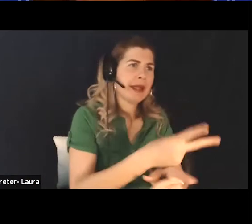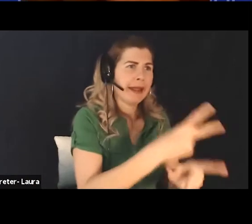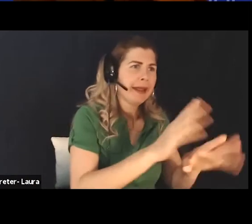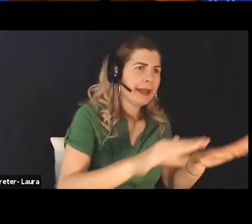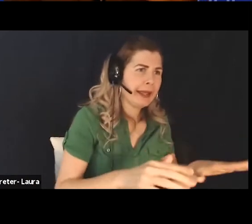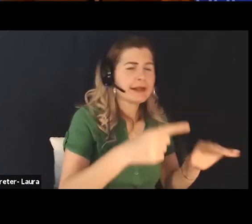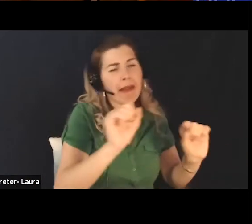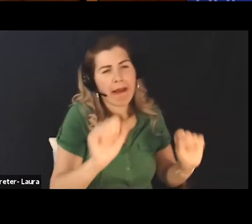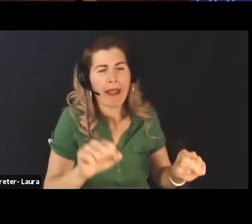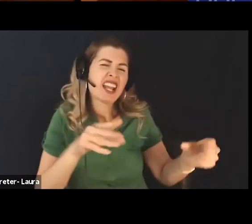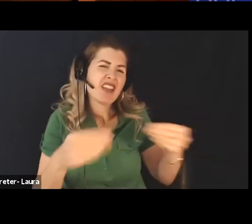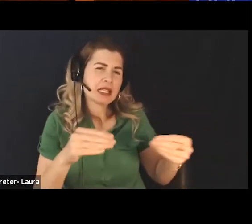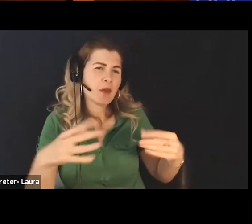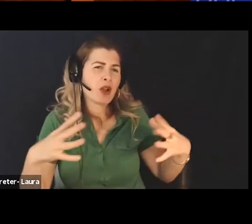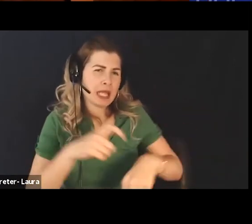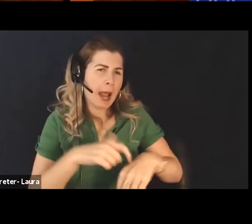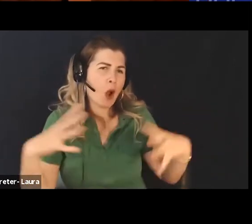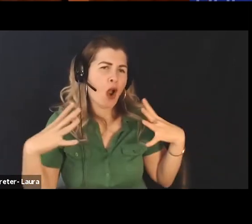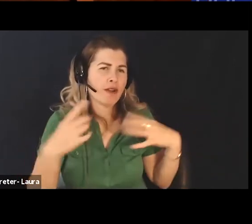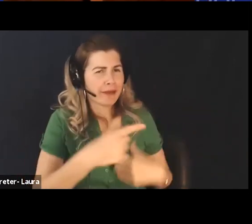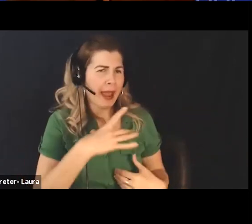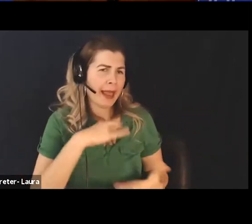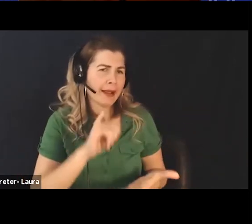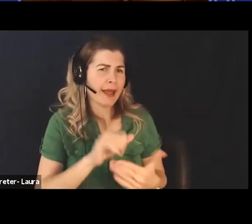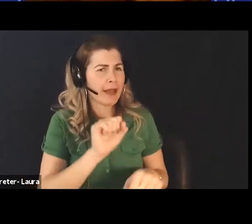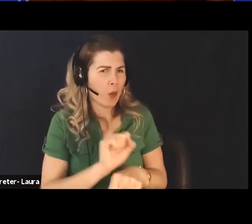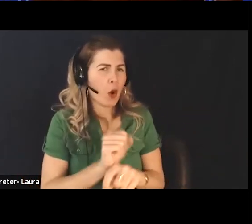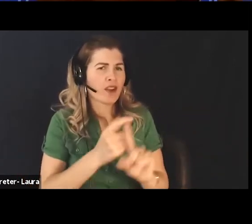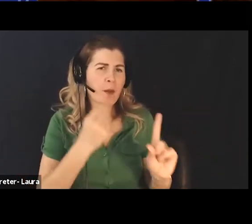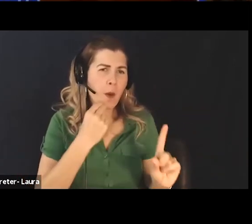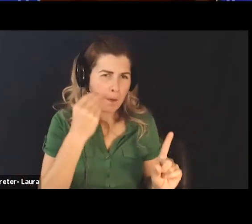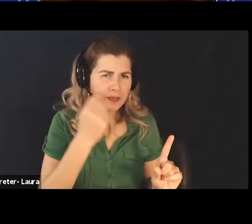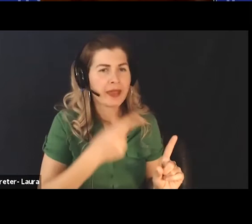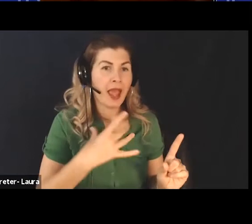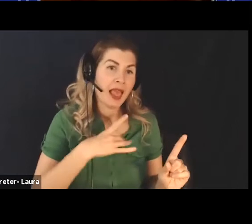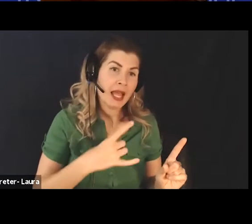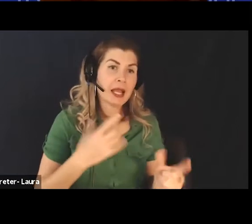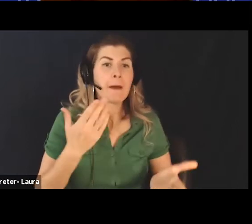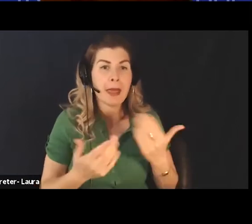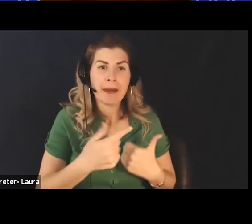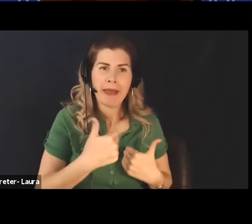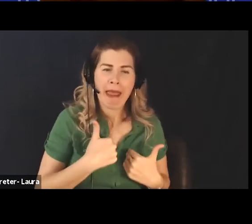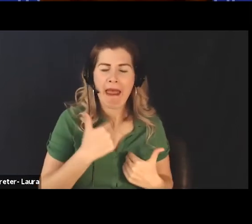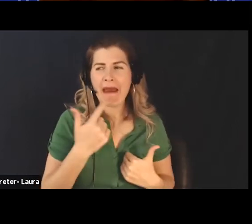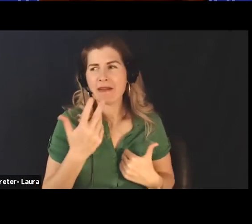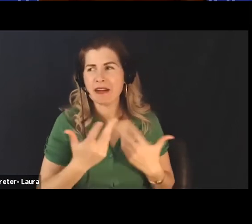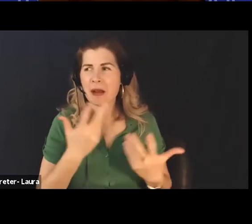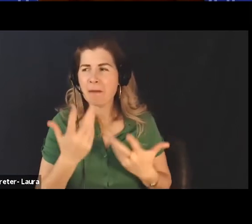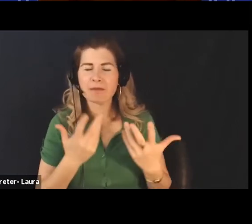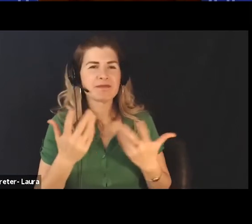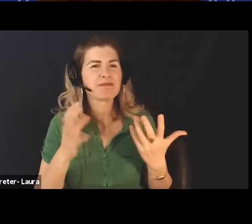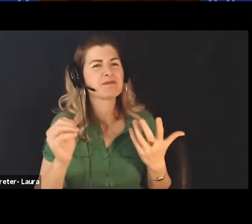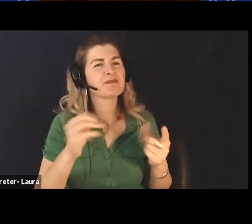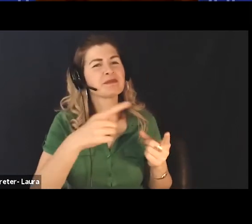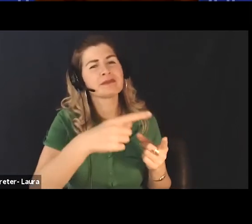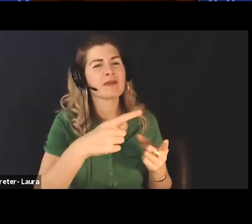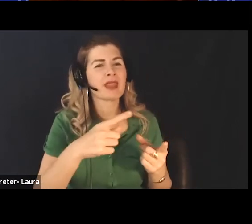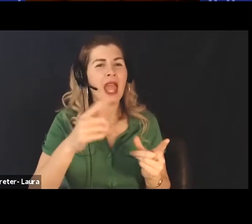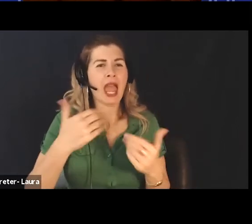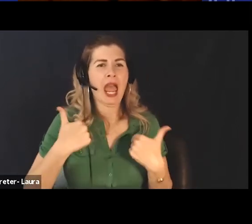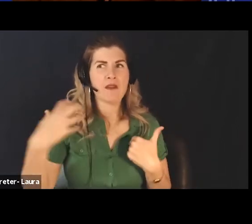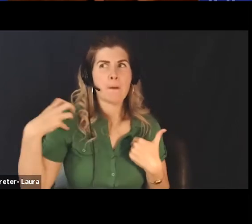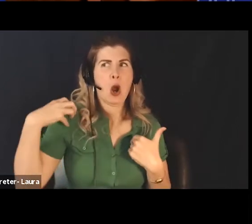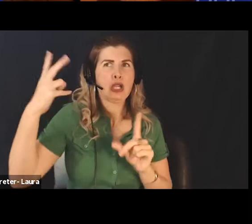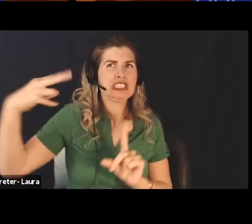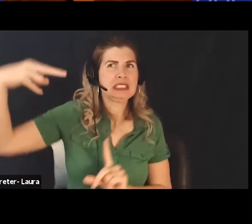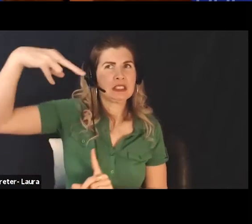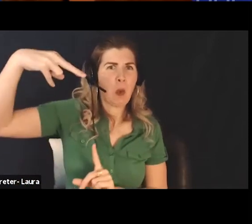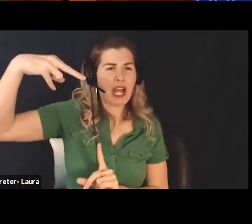some tasks, then they can go take some time off to go do something else. They appreciate that they can work from home I appreciate that even though they might have an algorithmic boss, they don't have a person literally watching their every move like